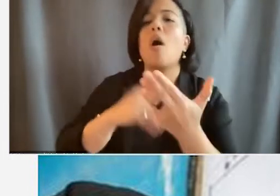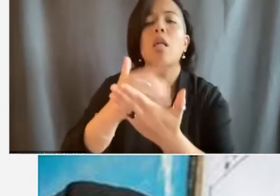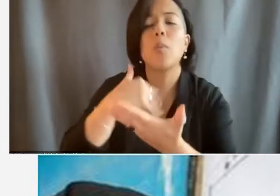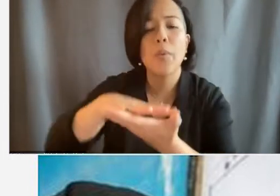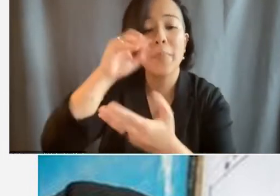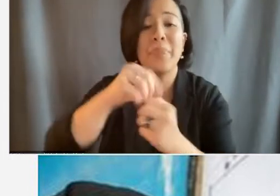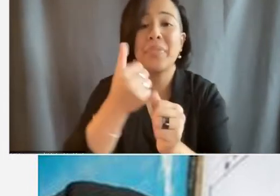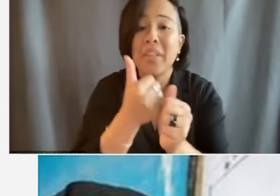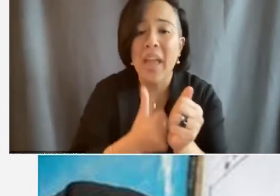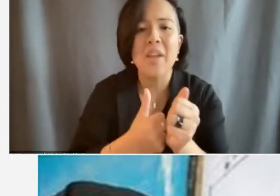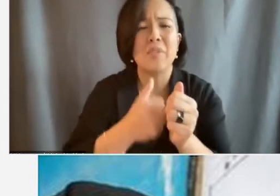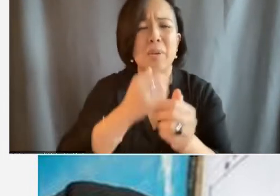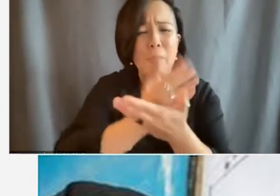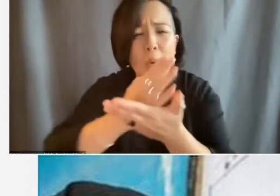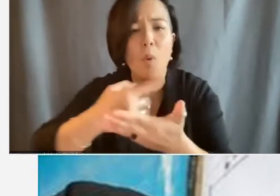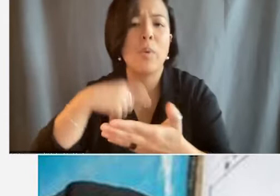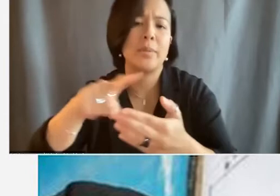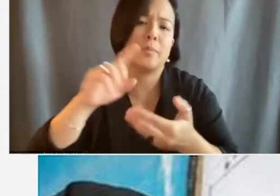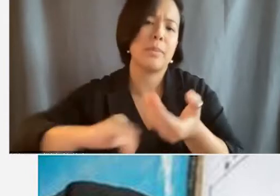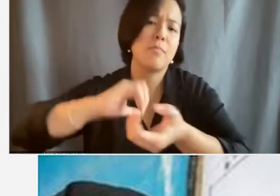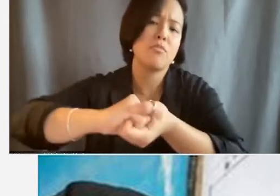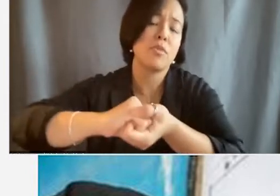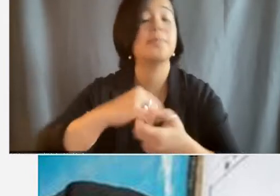we need to be partnering. I'd like to just give one example of this,